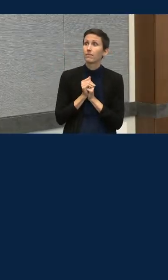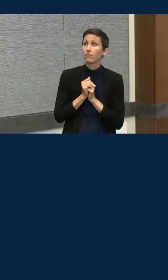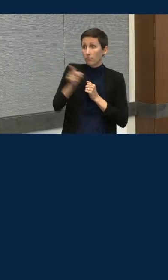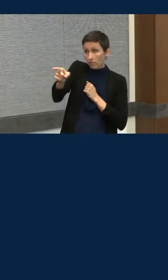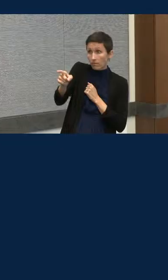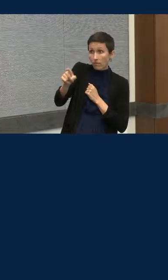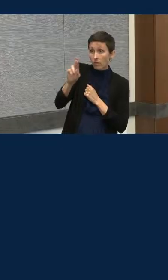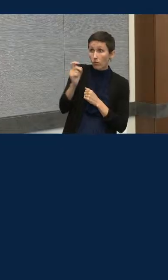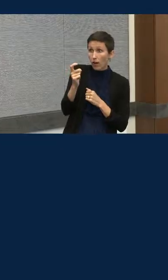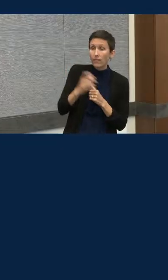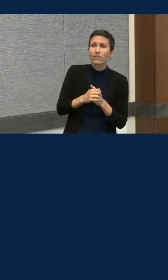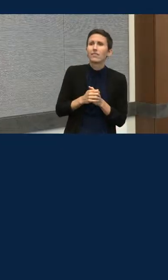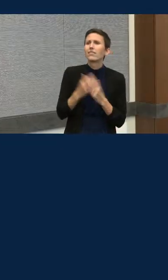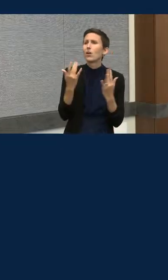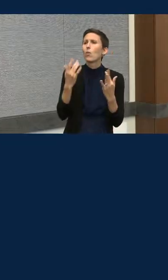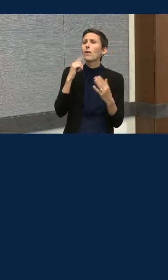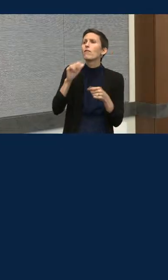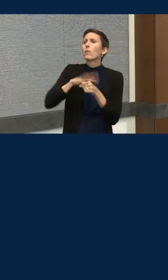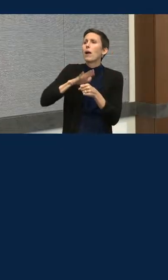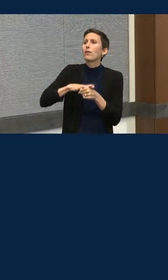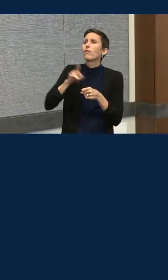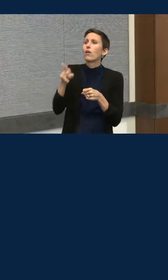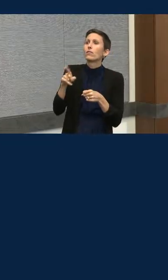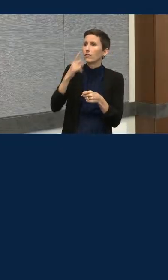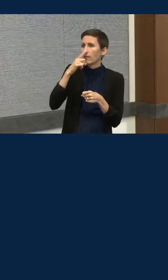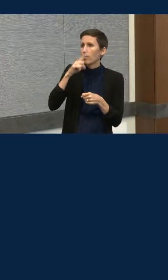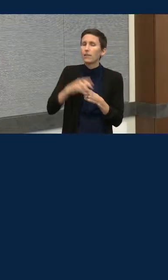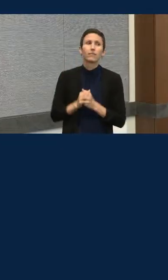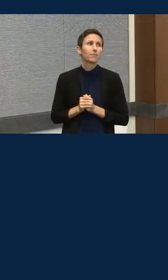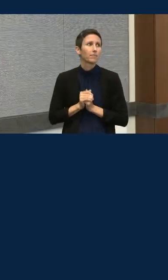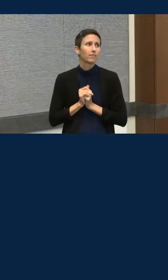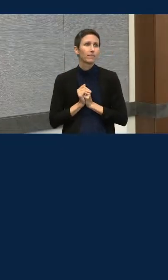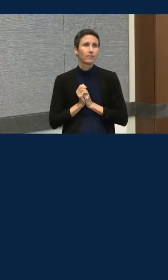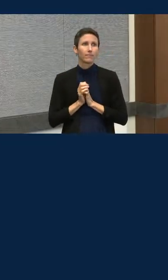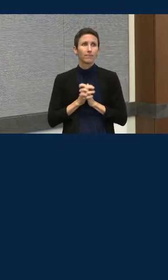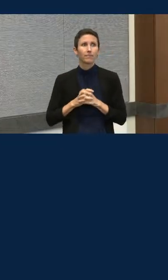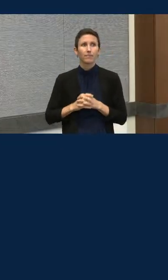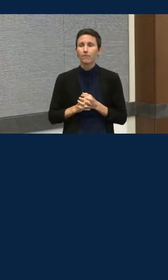In the back and it will take a minute for the microphone and if you can wait it will be grateful.